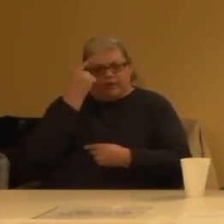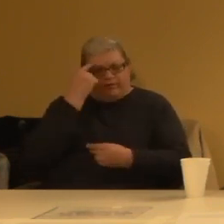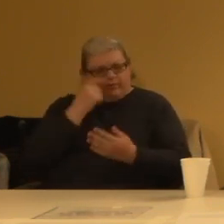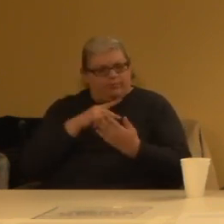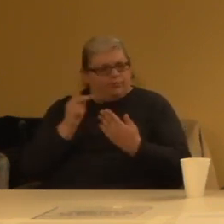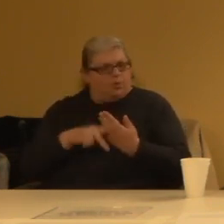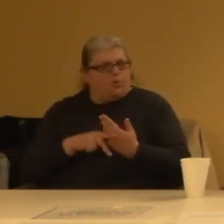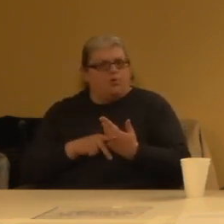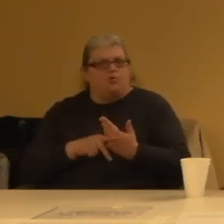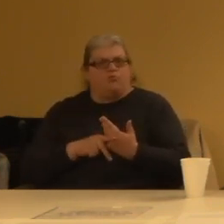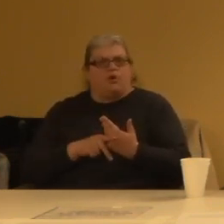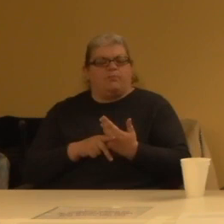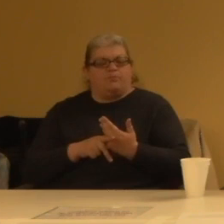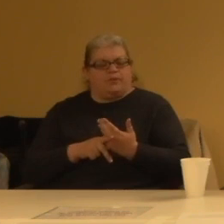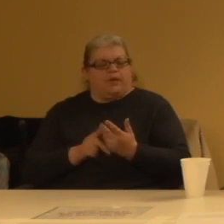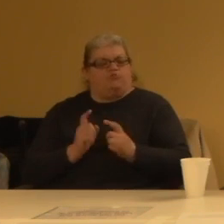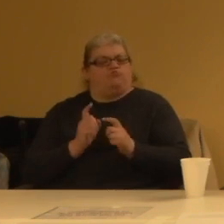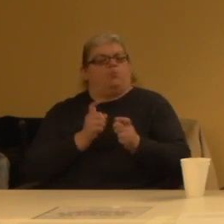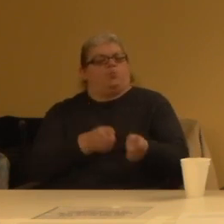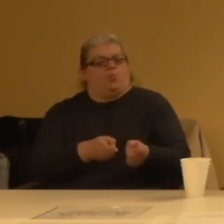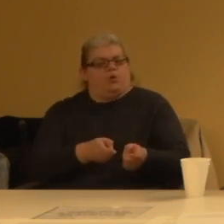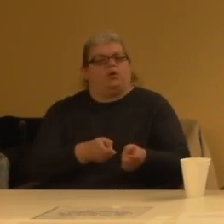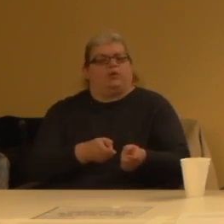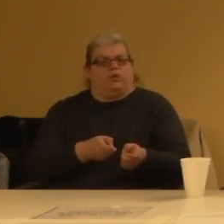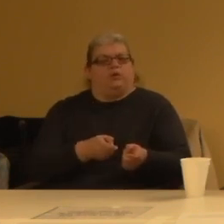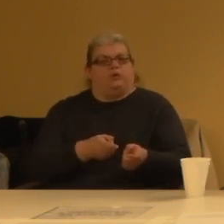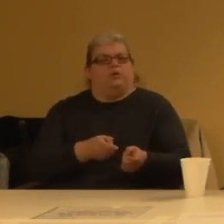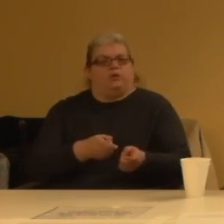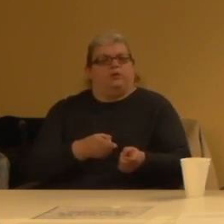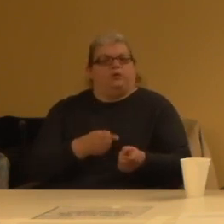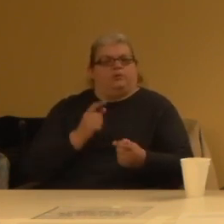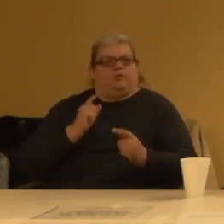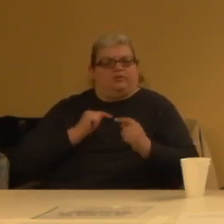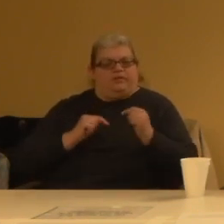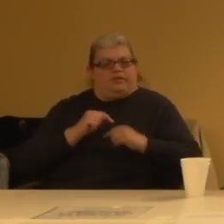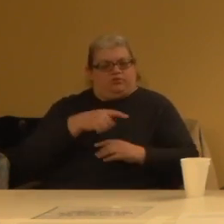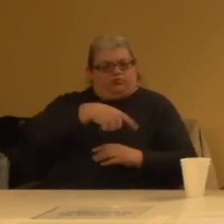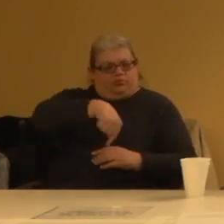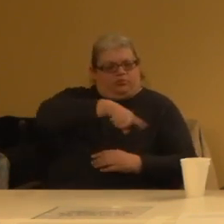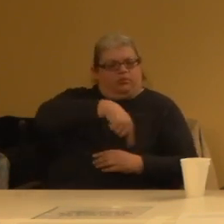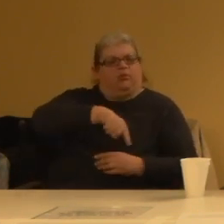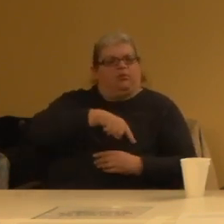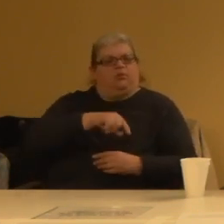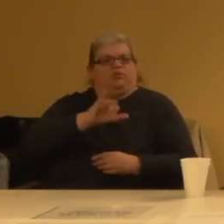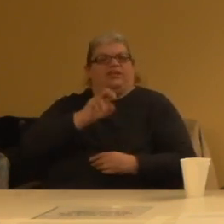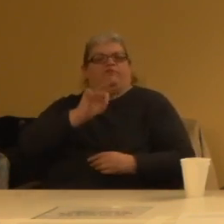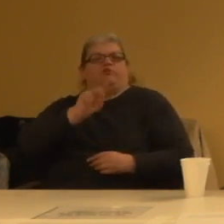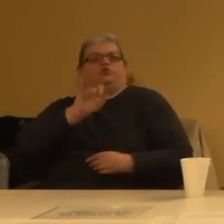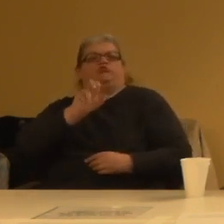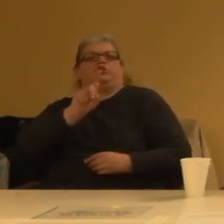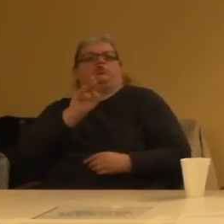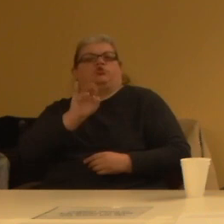rewarded infrastructure, I think that would be huge. And what I learned from my time in Prague,